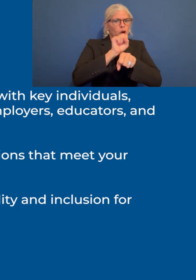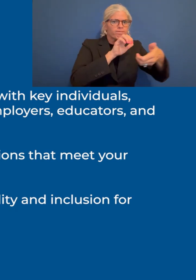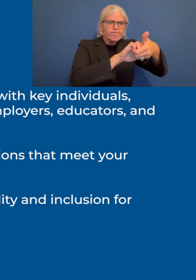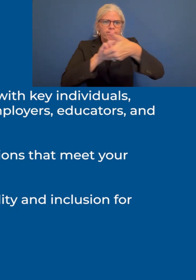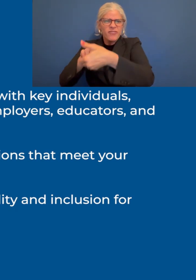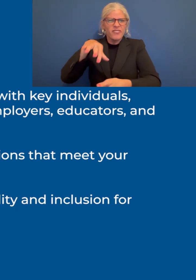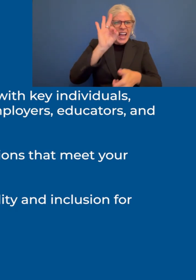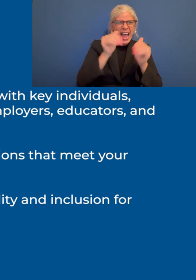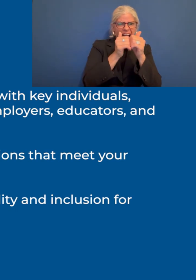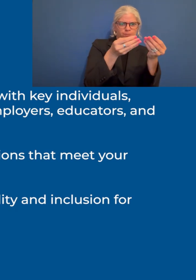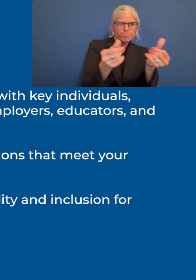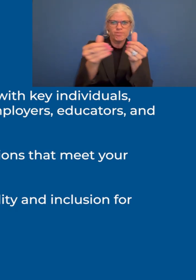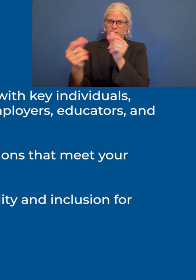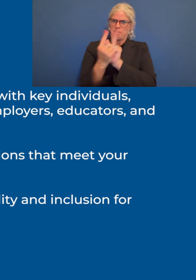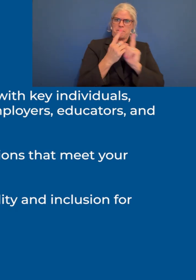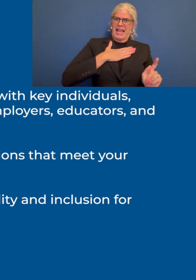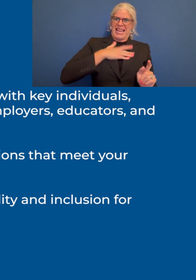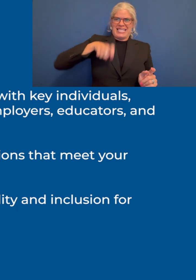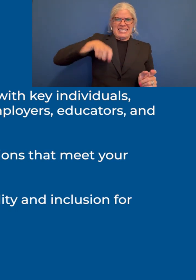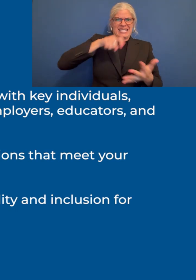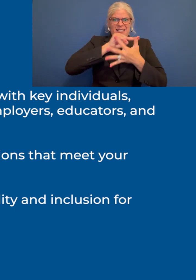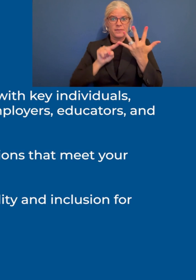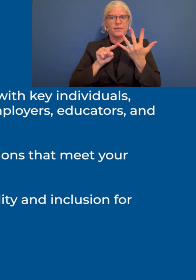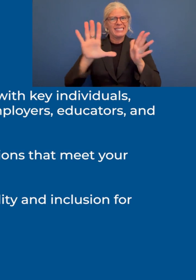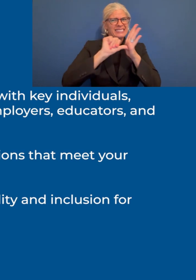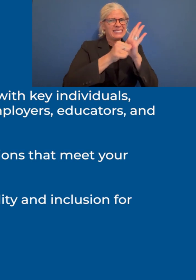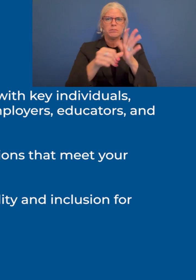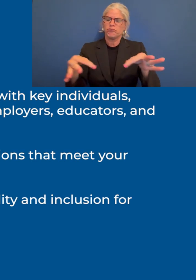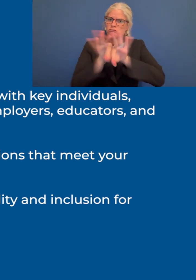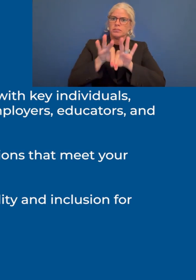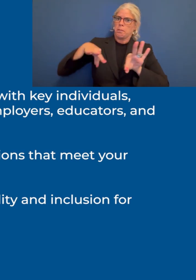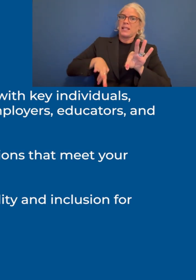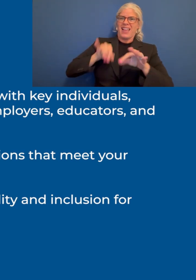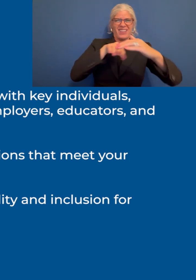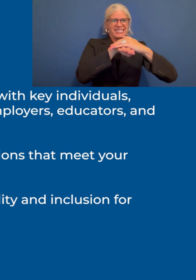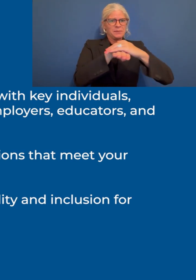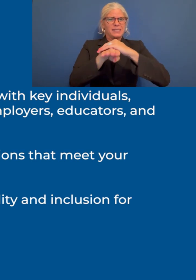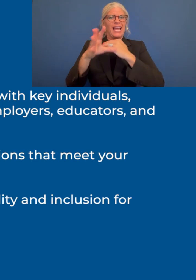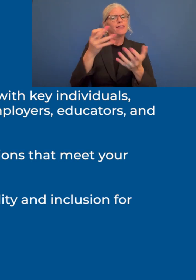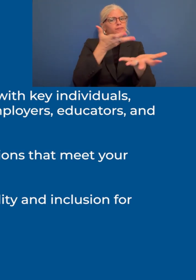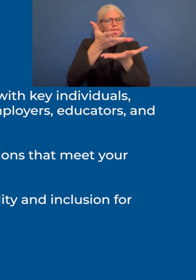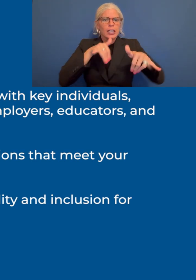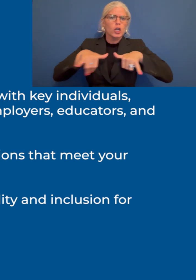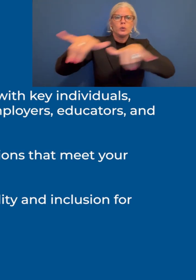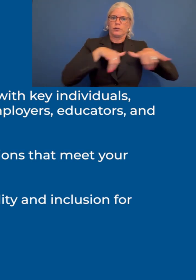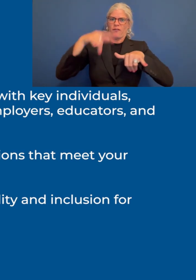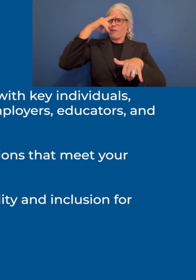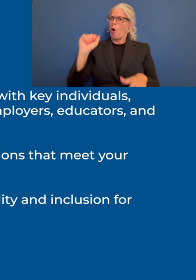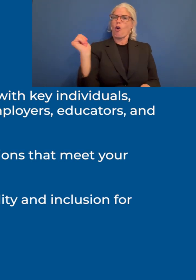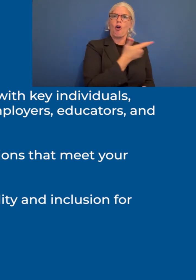Work together to find creative solutions that meet your needs. Emphasize the benefits of accessibility and inclusion for everyone involved.